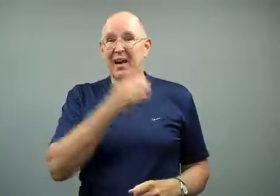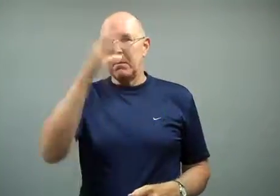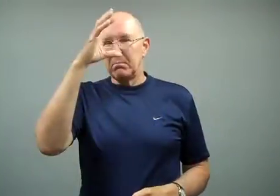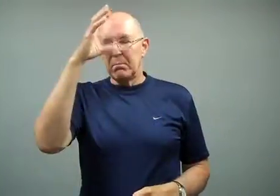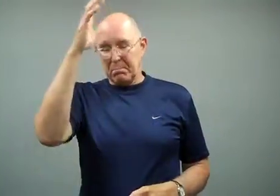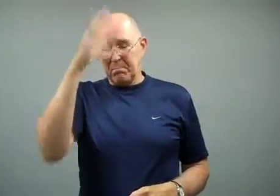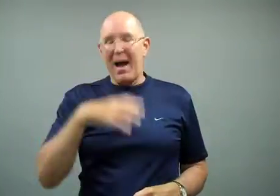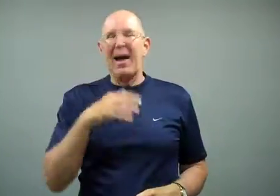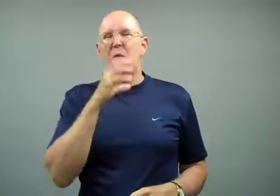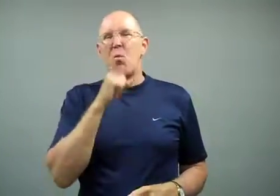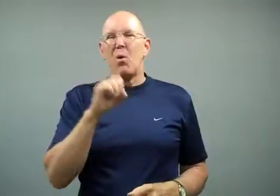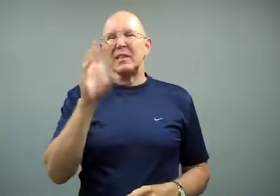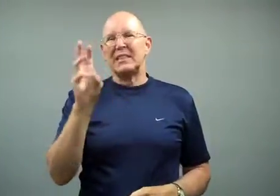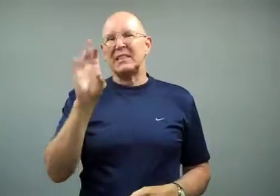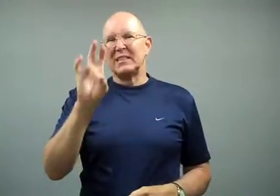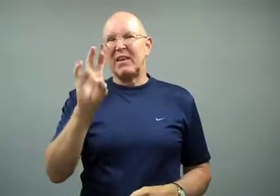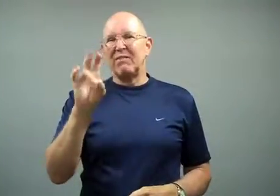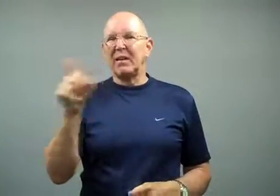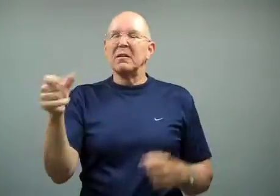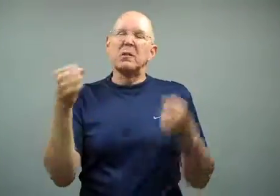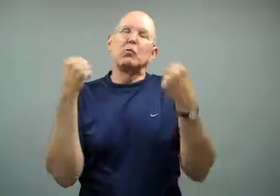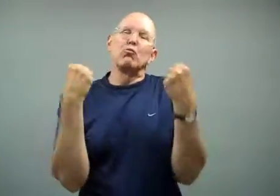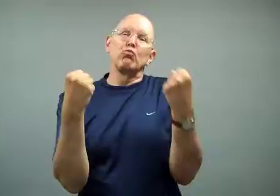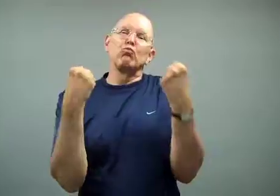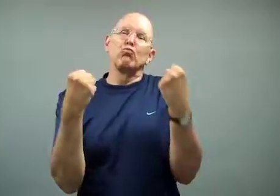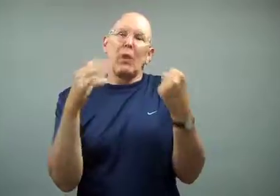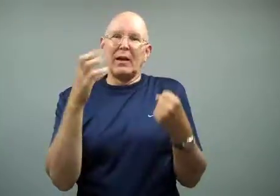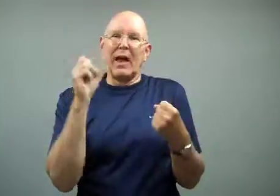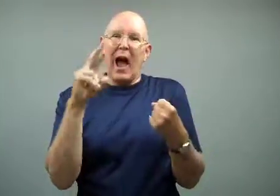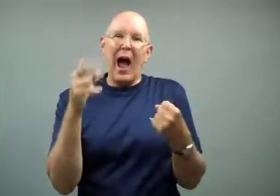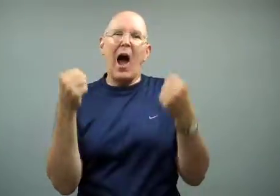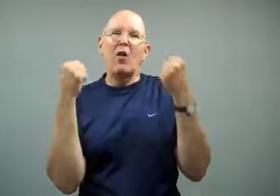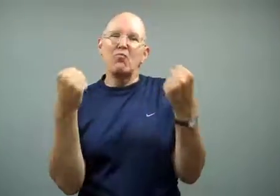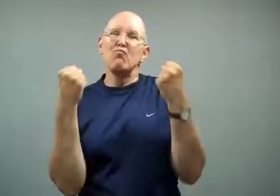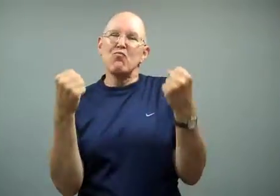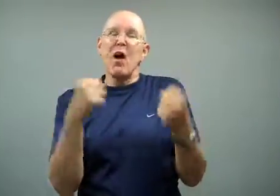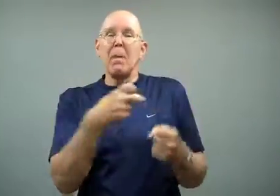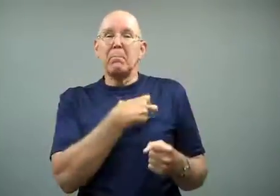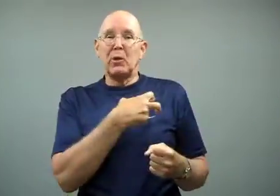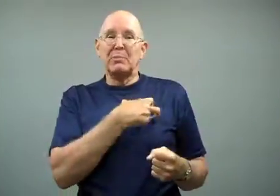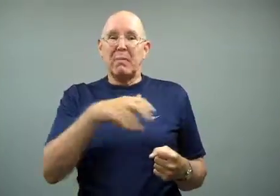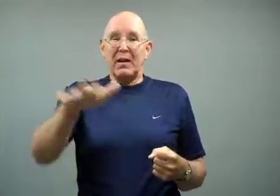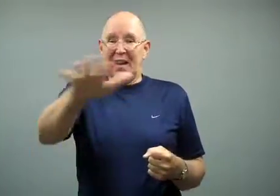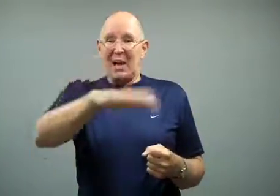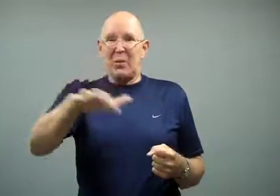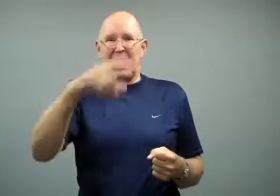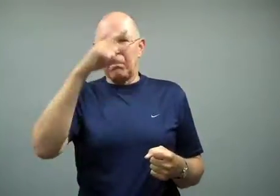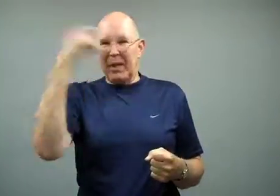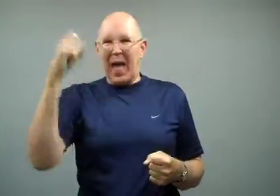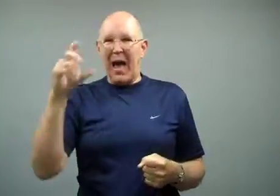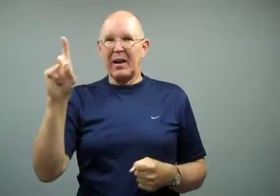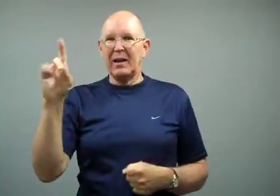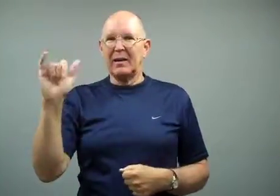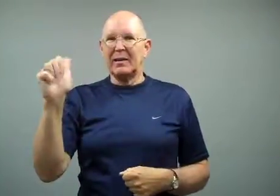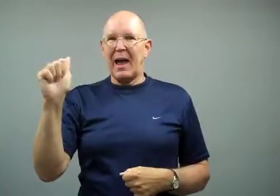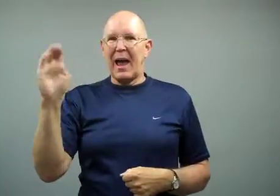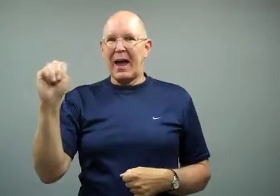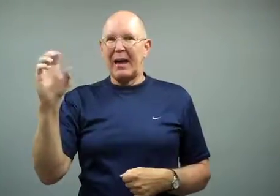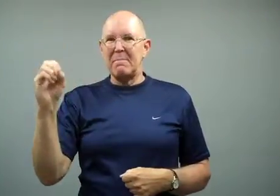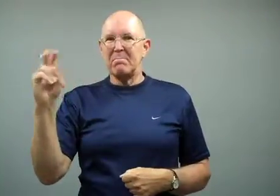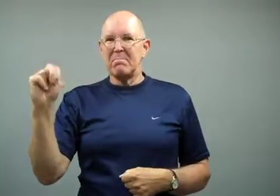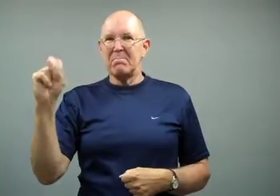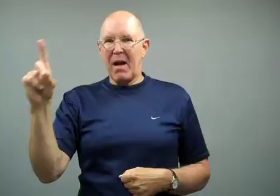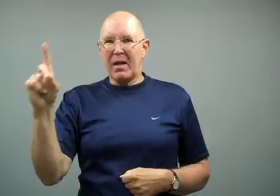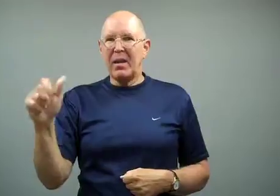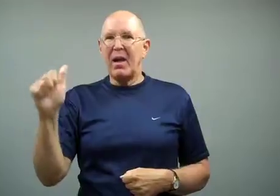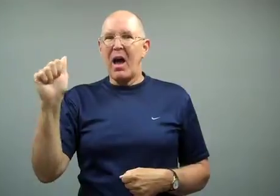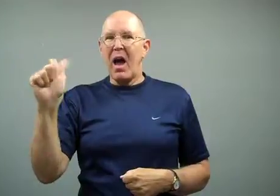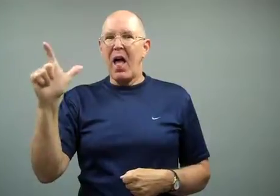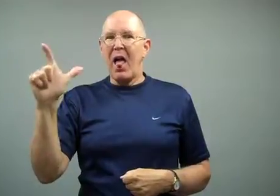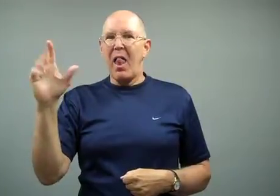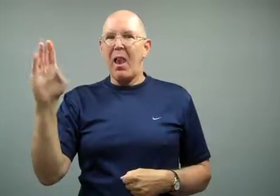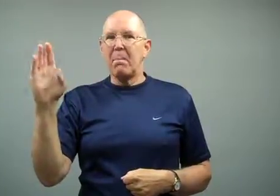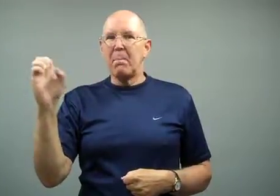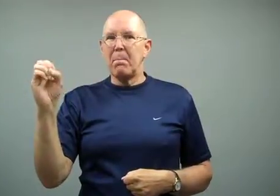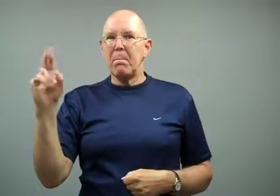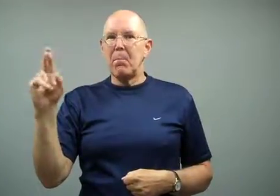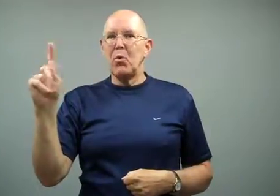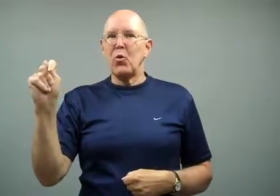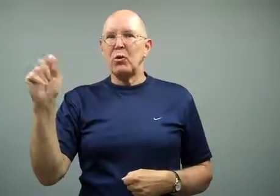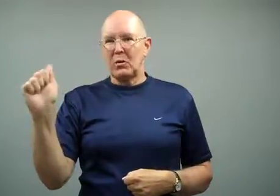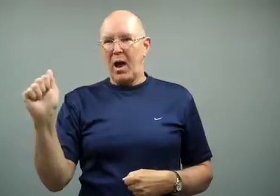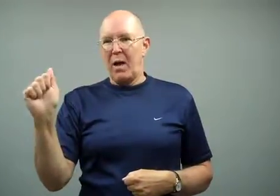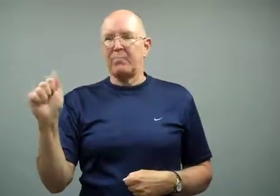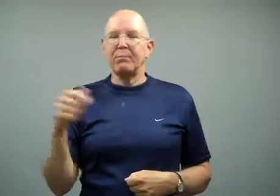A 67 year old man was driving his car.